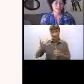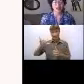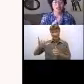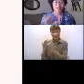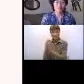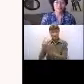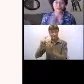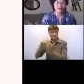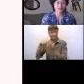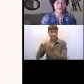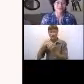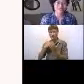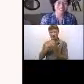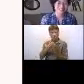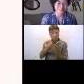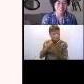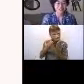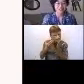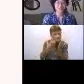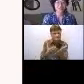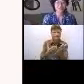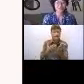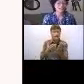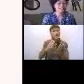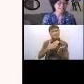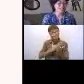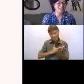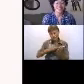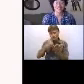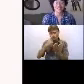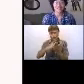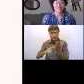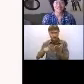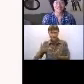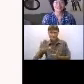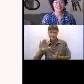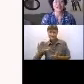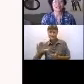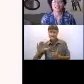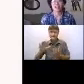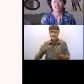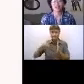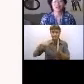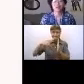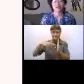highly recommend we all recommend checking out, reading it. It guides you in the process